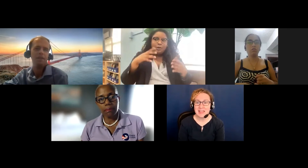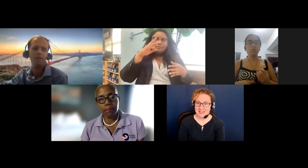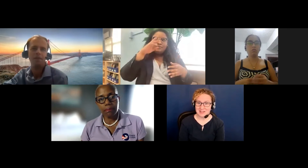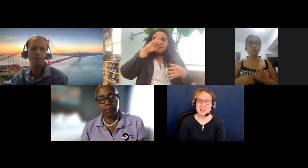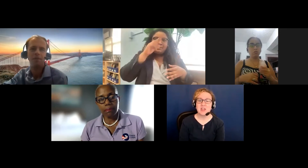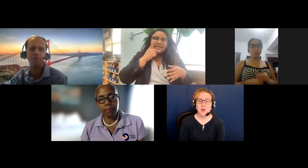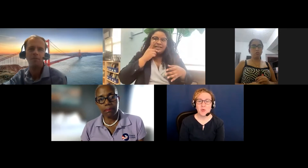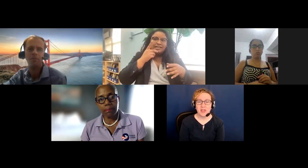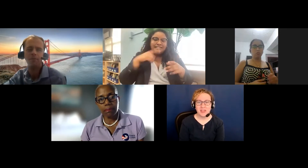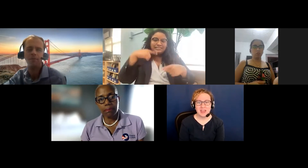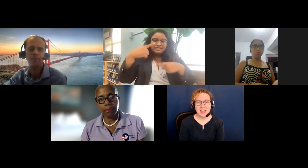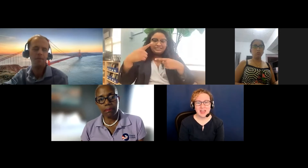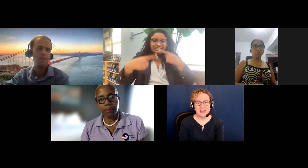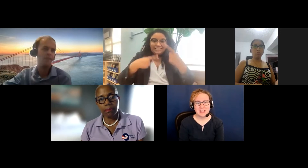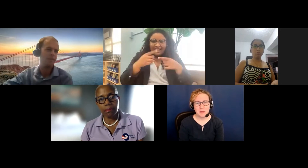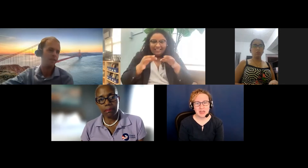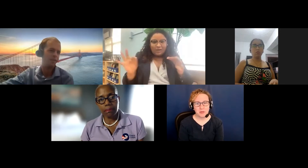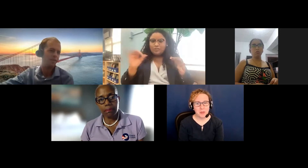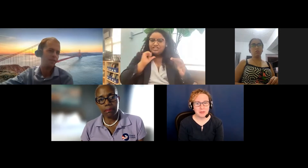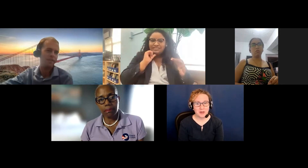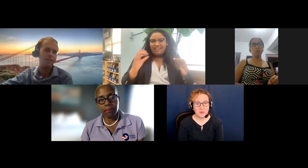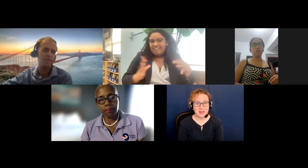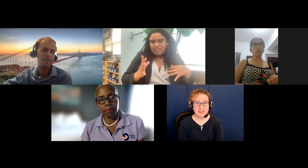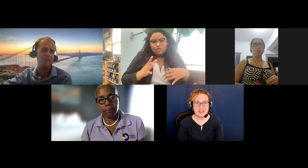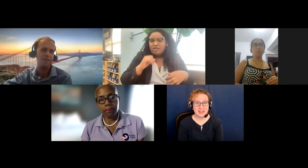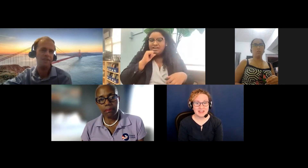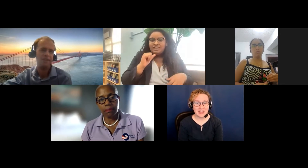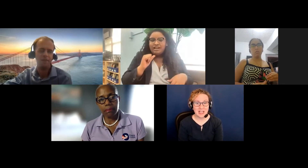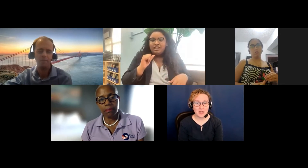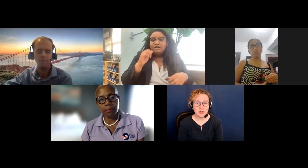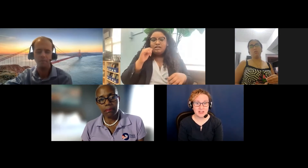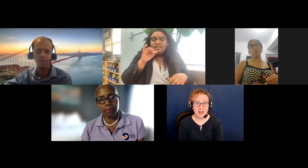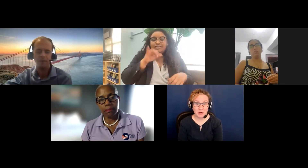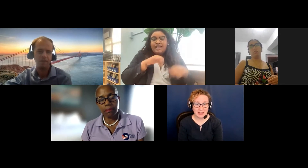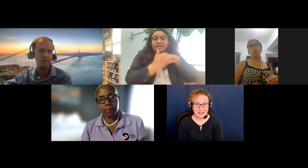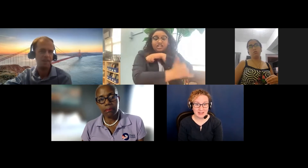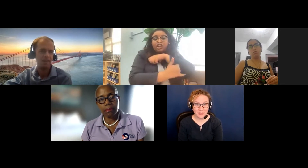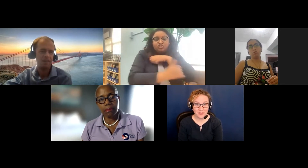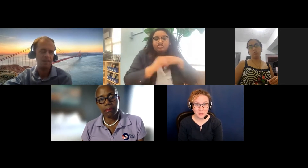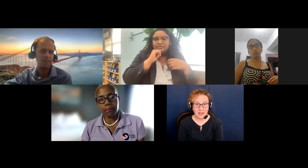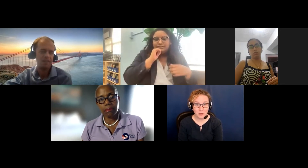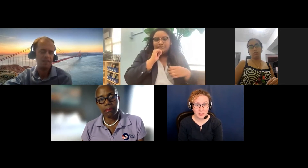Yes. One thing in the Dominican Republic was sign language is not recognized as an official language.